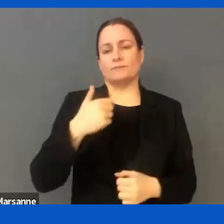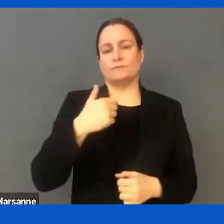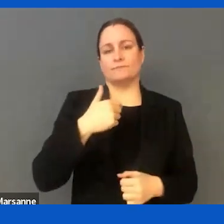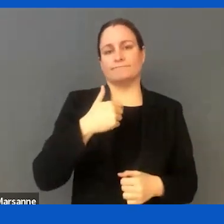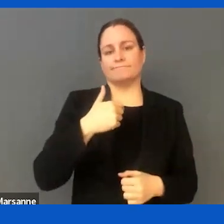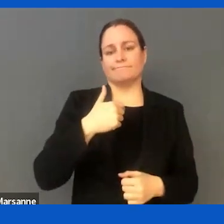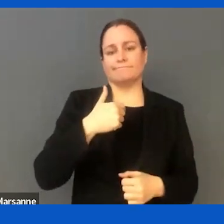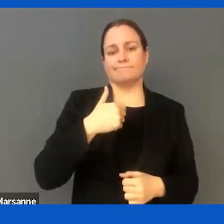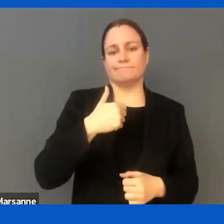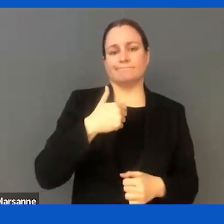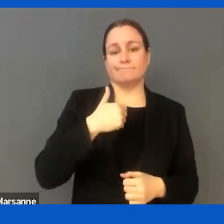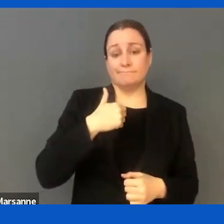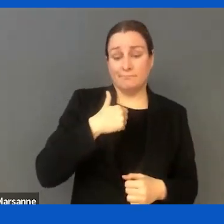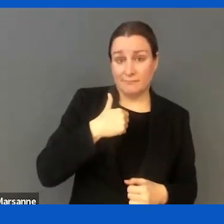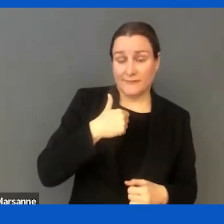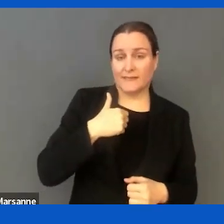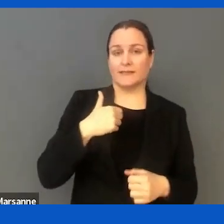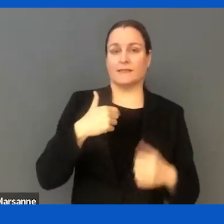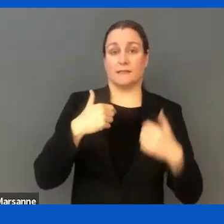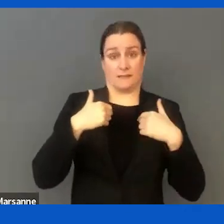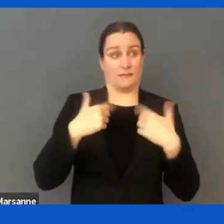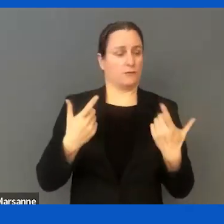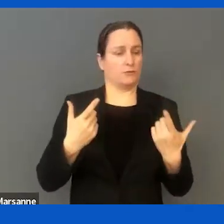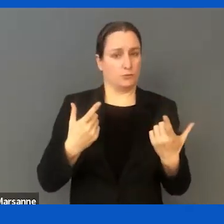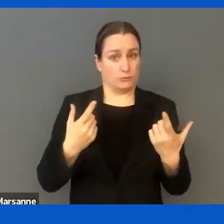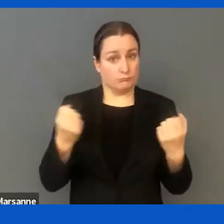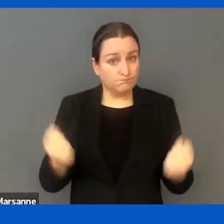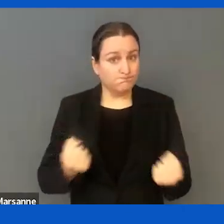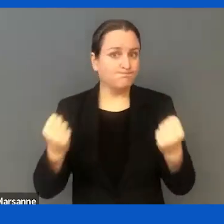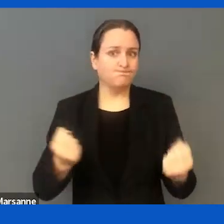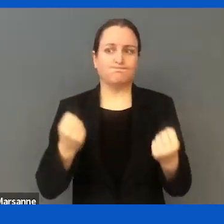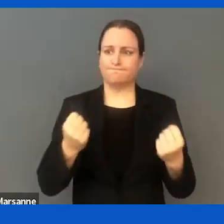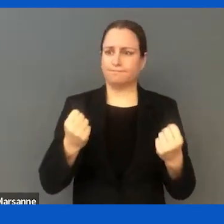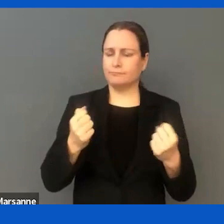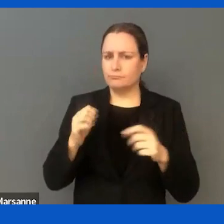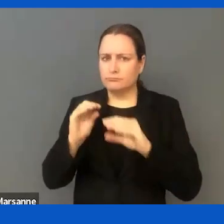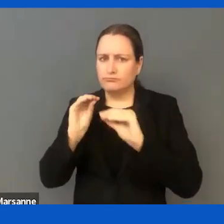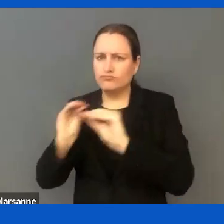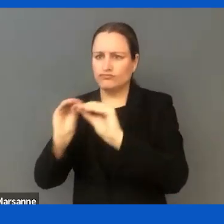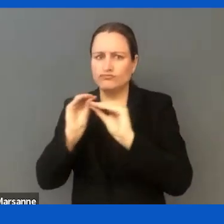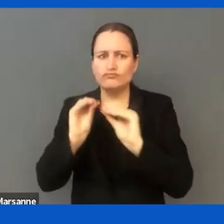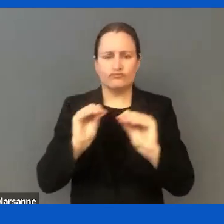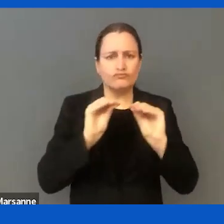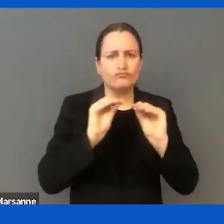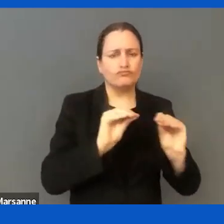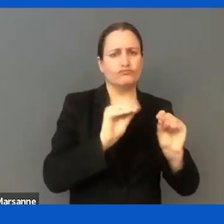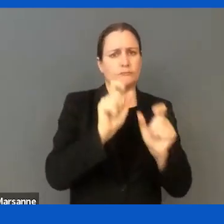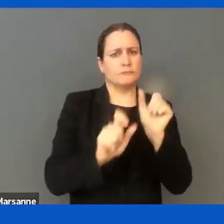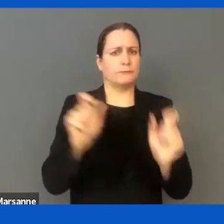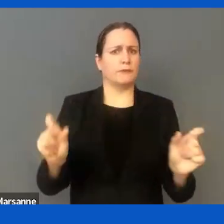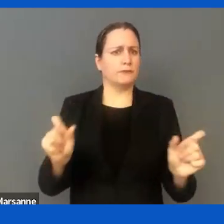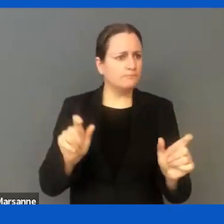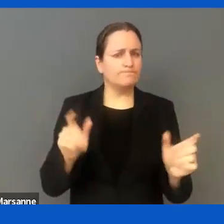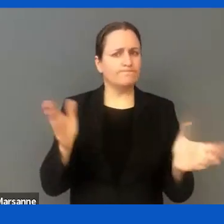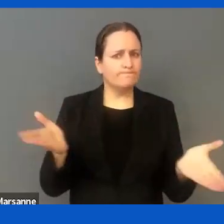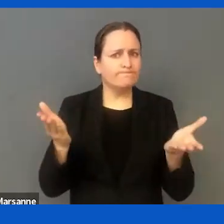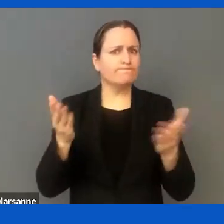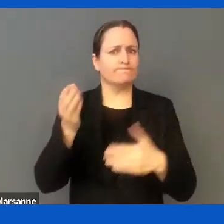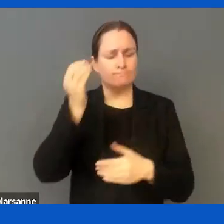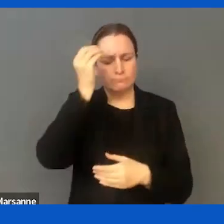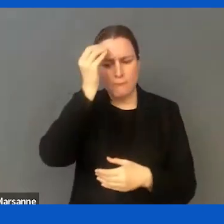we are training people all of the time. And you know, WCAG can be confusing for a lot of people.